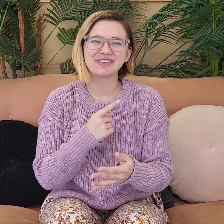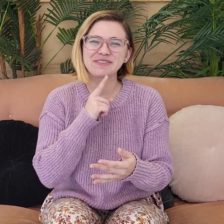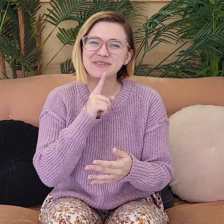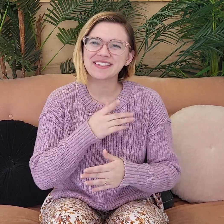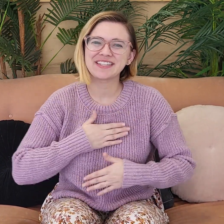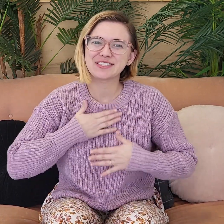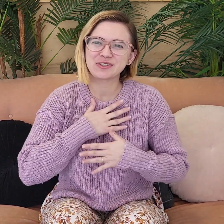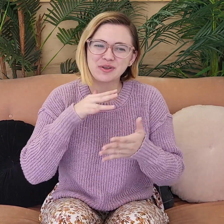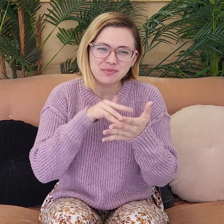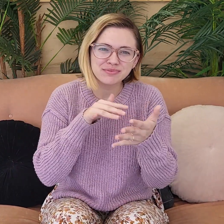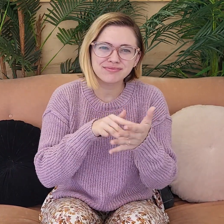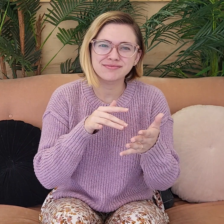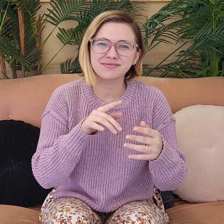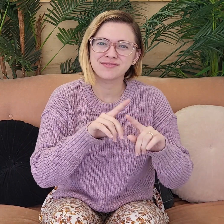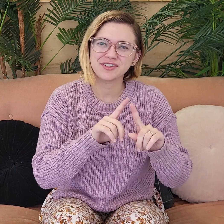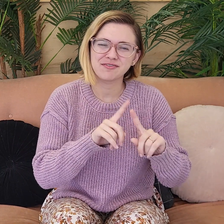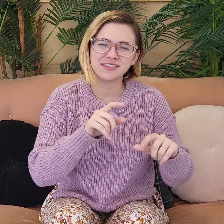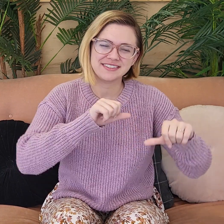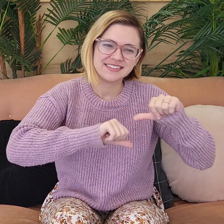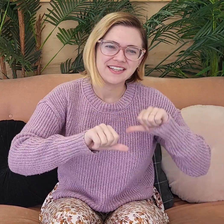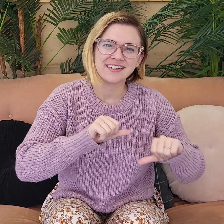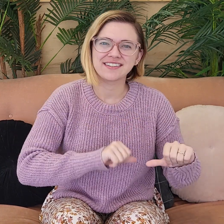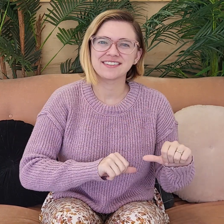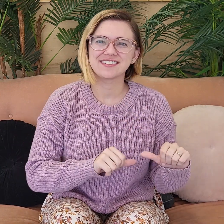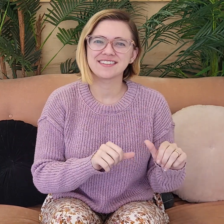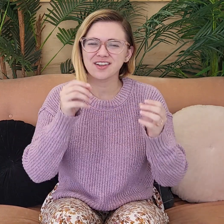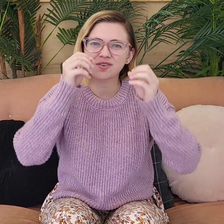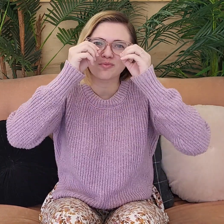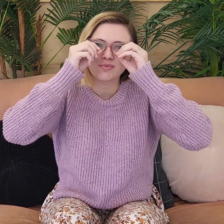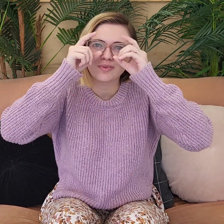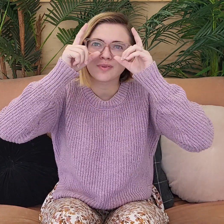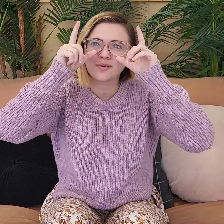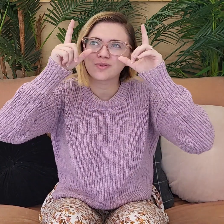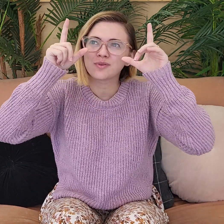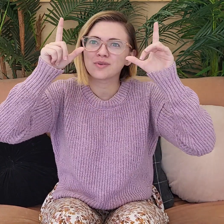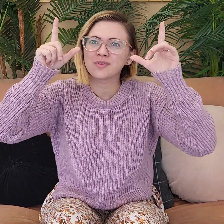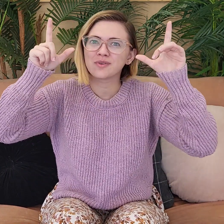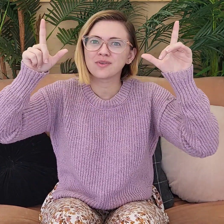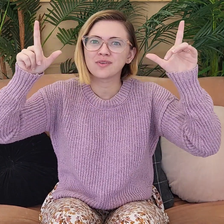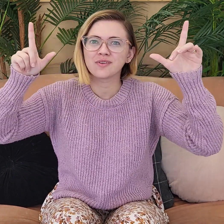And I just really enjoy studying all the different fields of science. It's